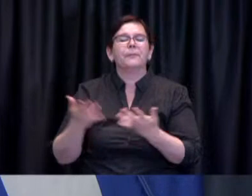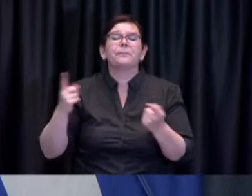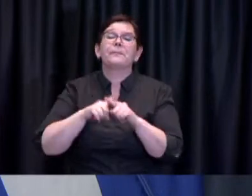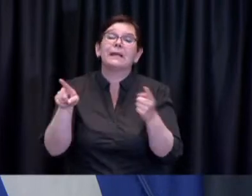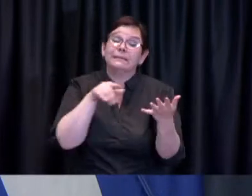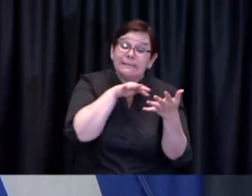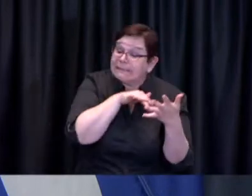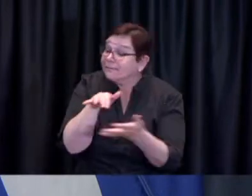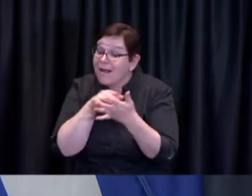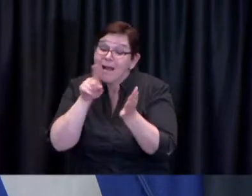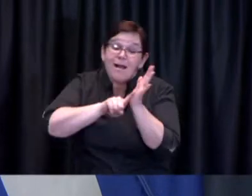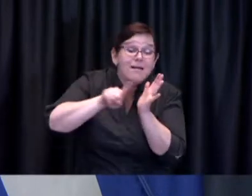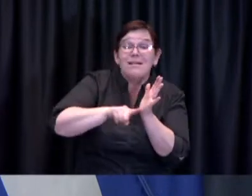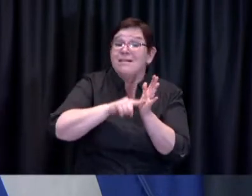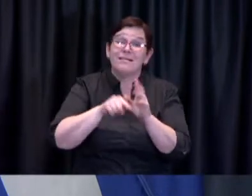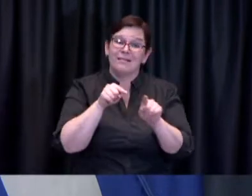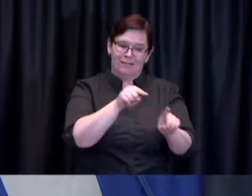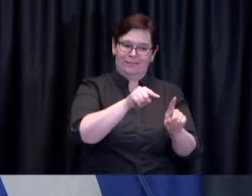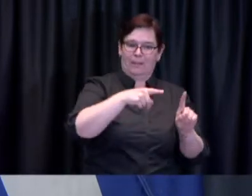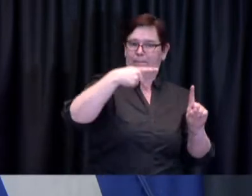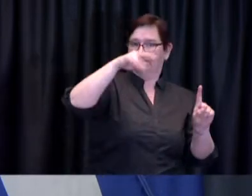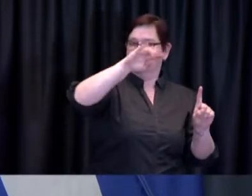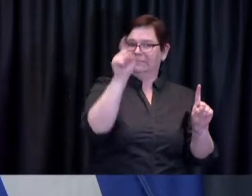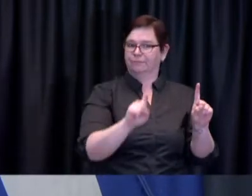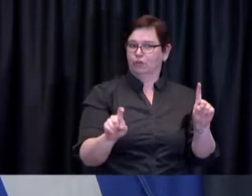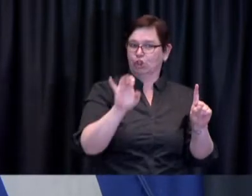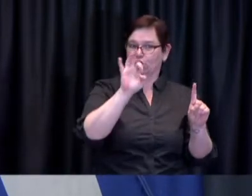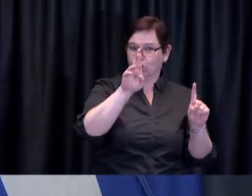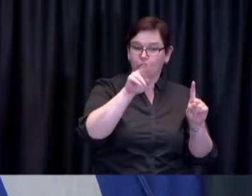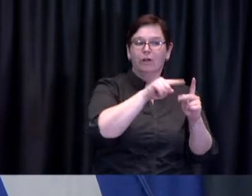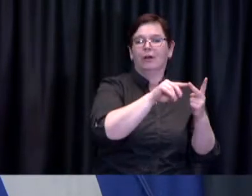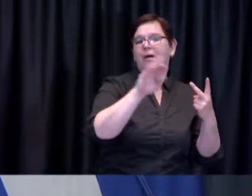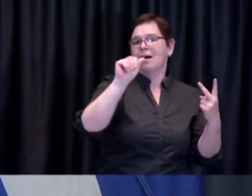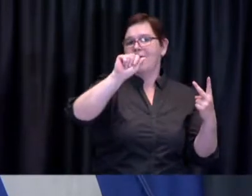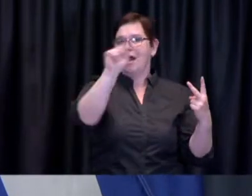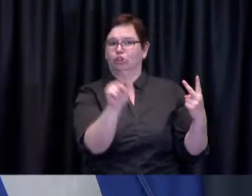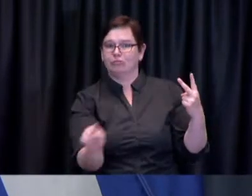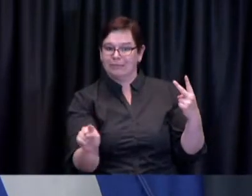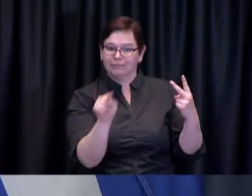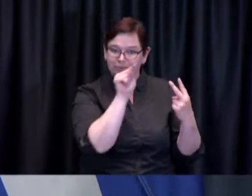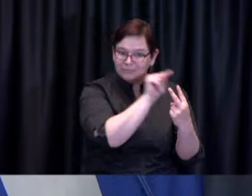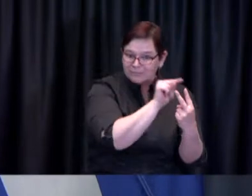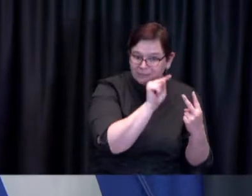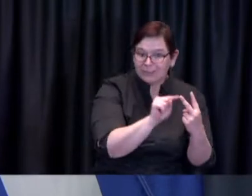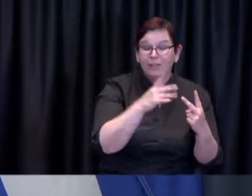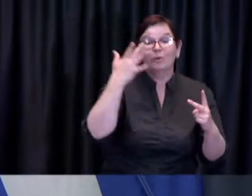AstraZeneca because these vaccines were available in greater supply in the first half of this year